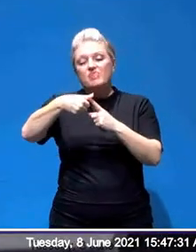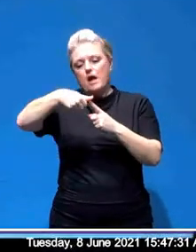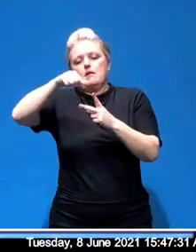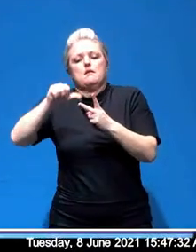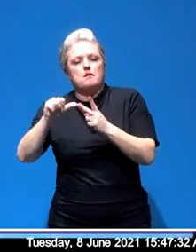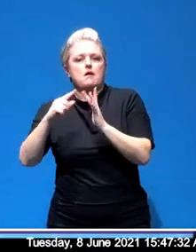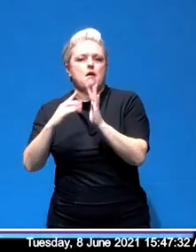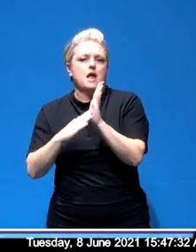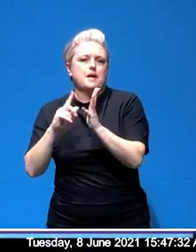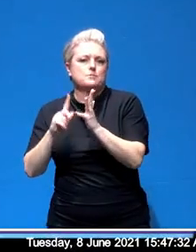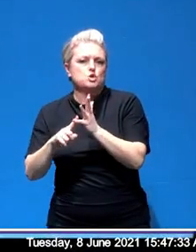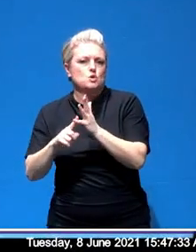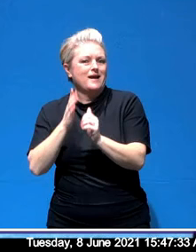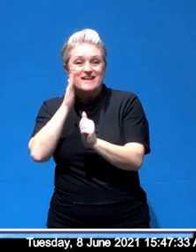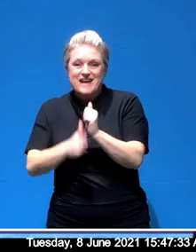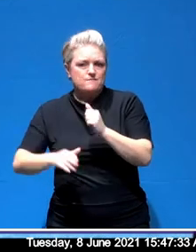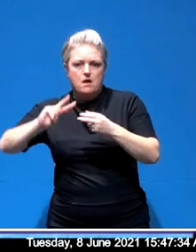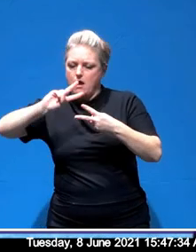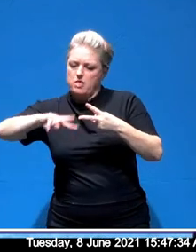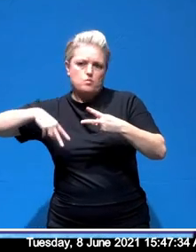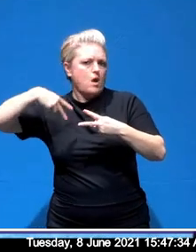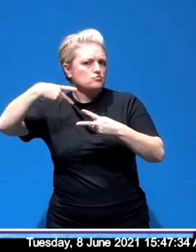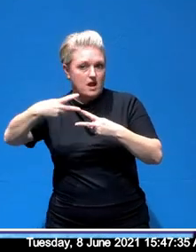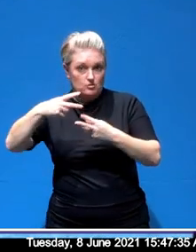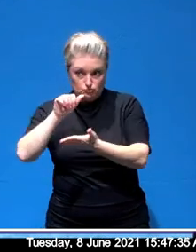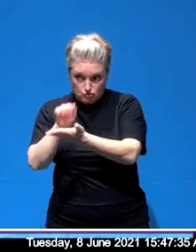Are there any times investigations will be appropriate